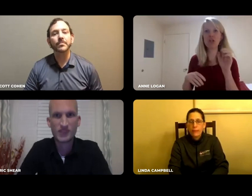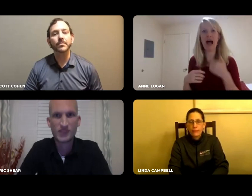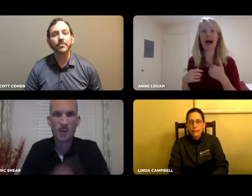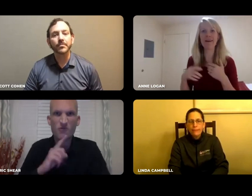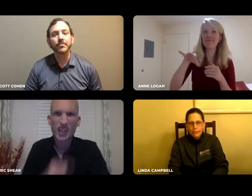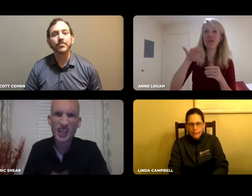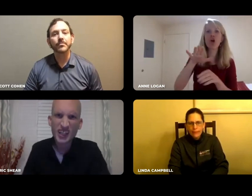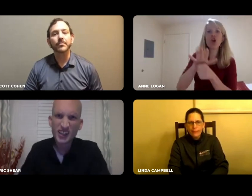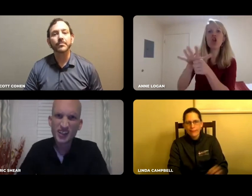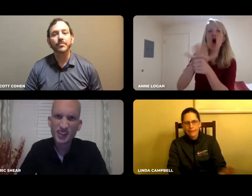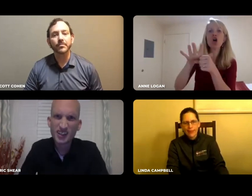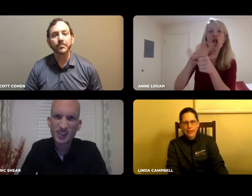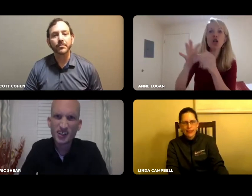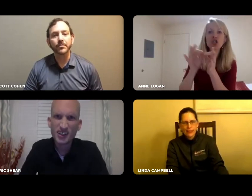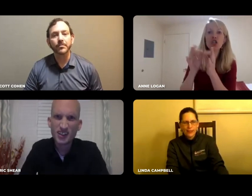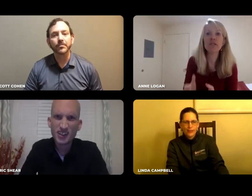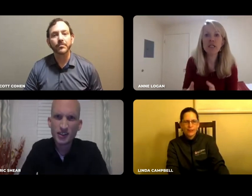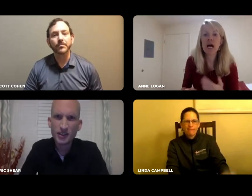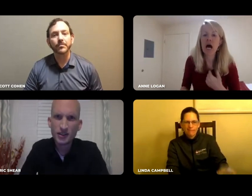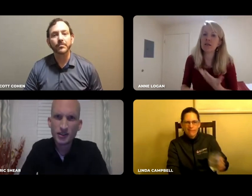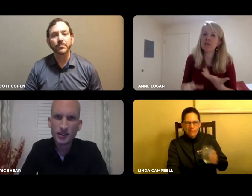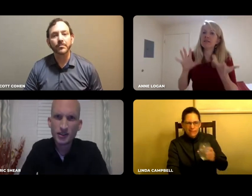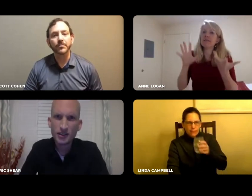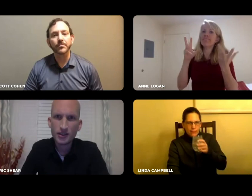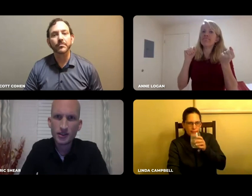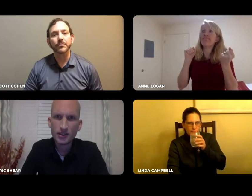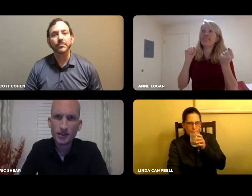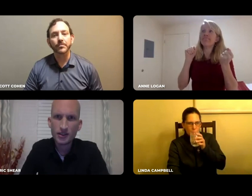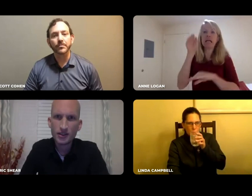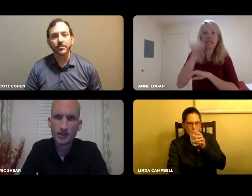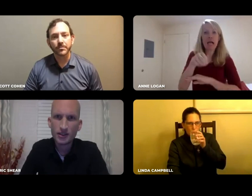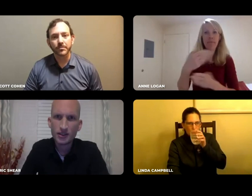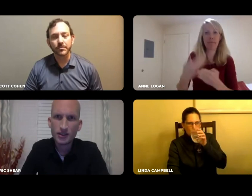pay for me to bring my own interpreter. At the conference